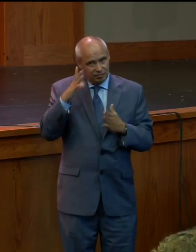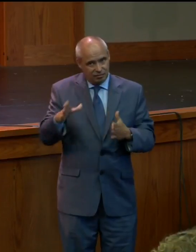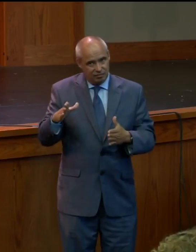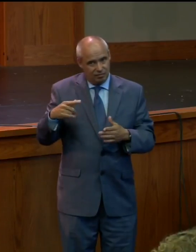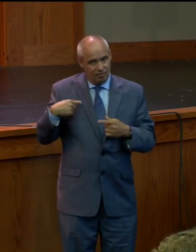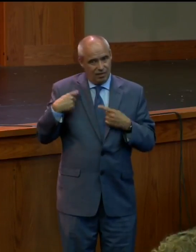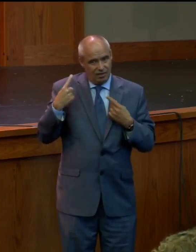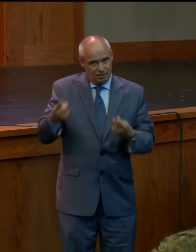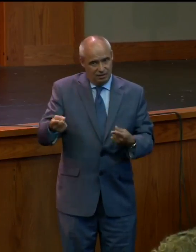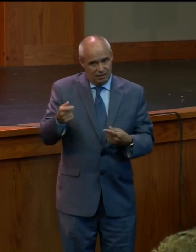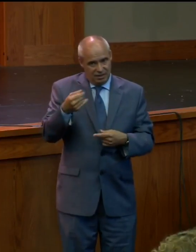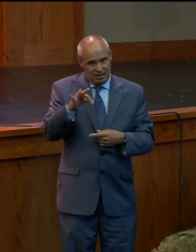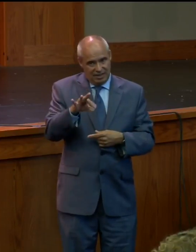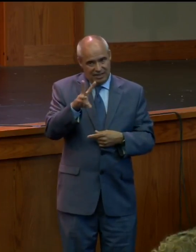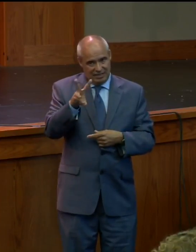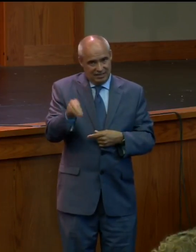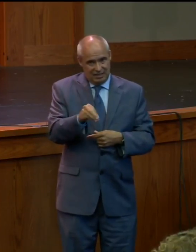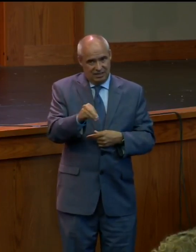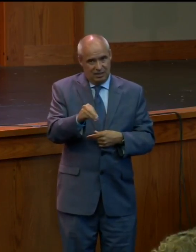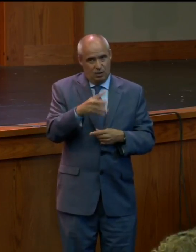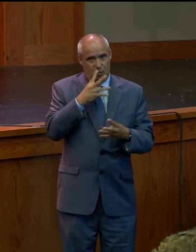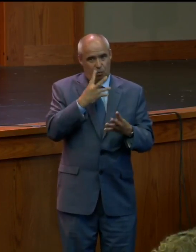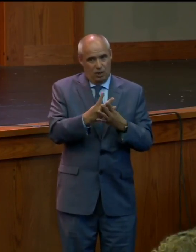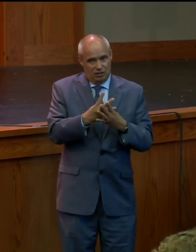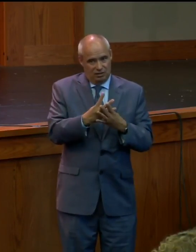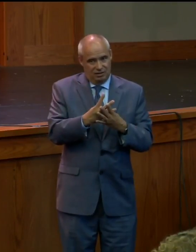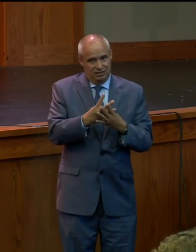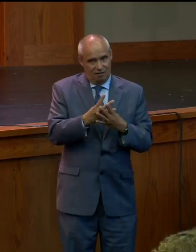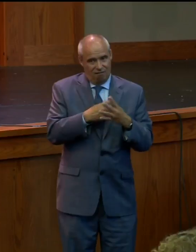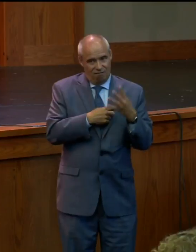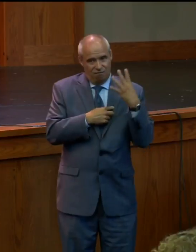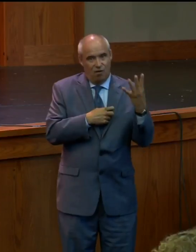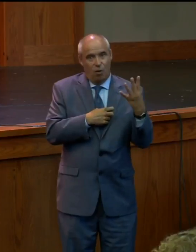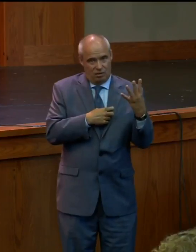HAVE GONE TO PRISON AND A RECENT CONGRESSMAN HAS HAD TO RESIGN